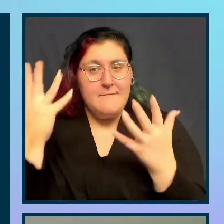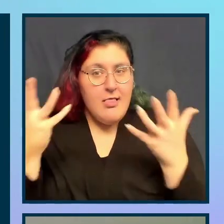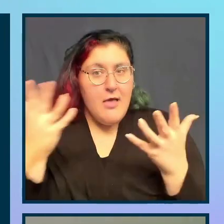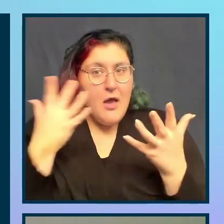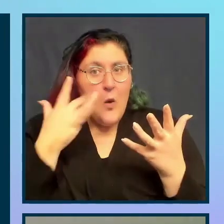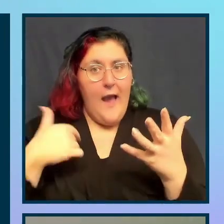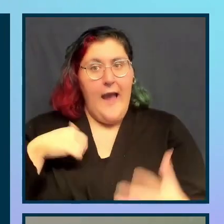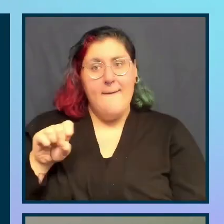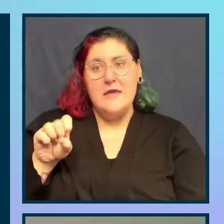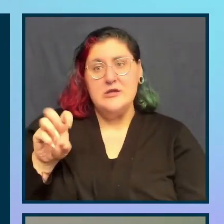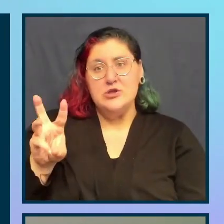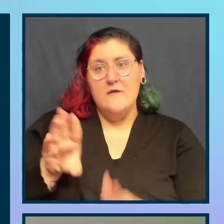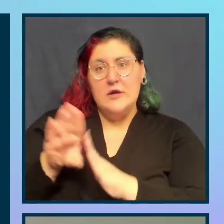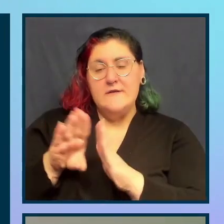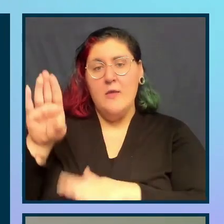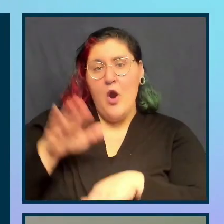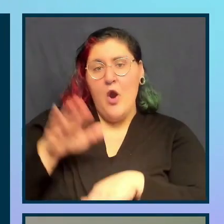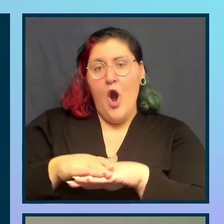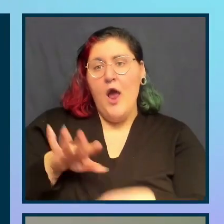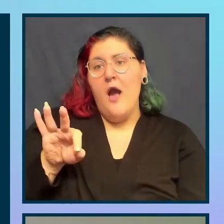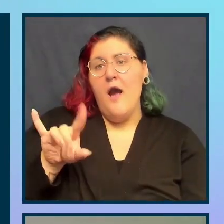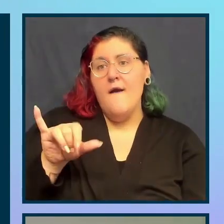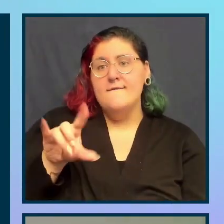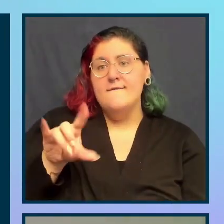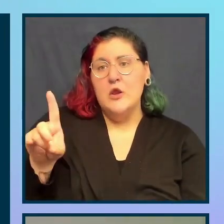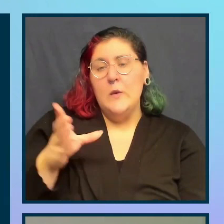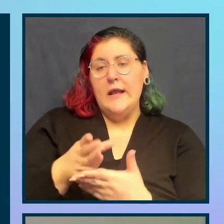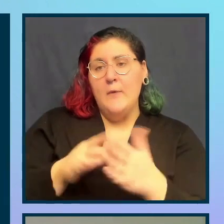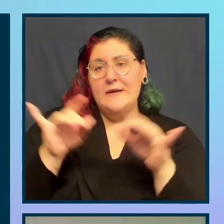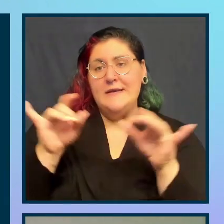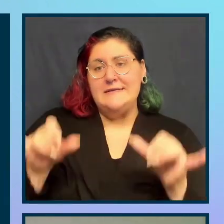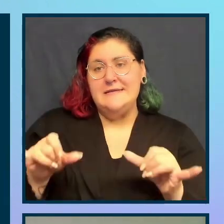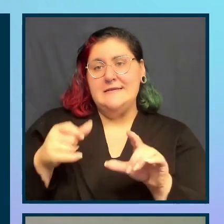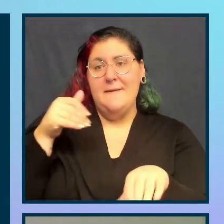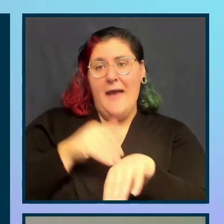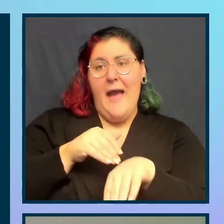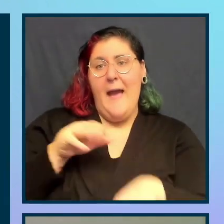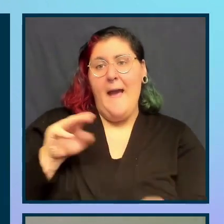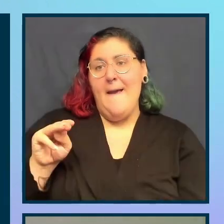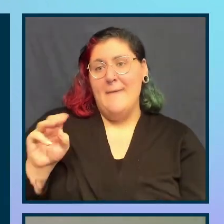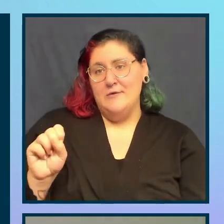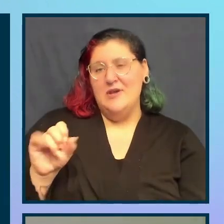on the Fluent Component System at Microsoft, which is a JavaScript library of web components built on React.